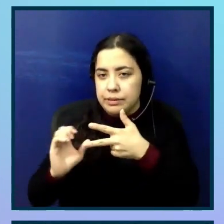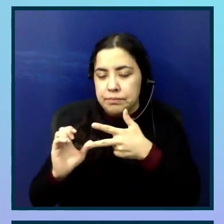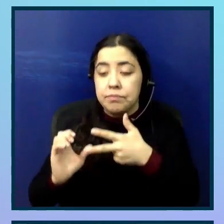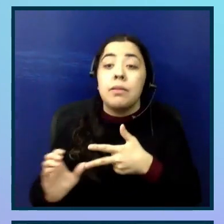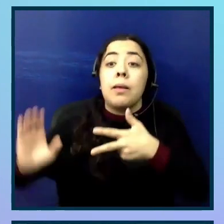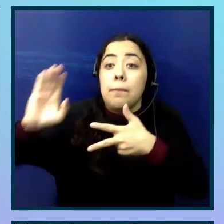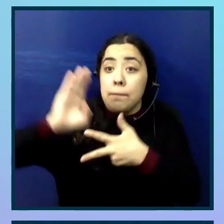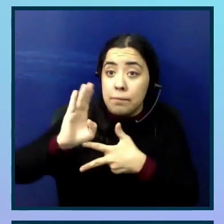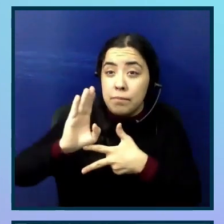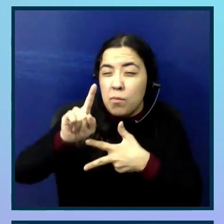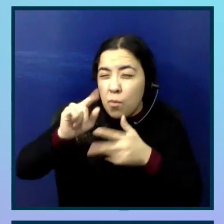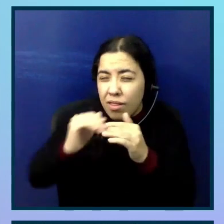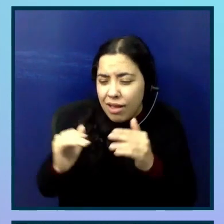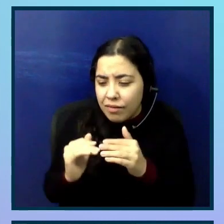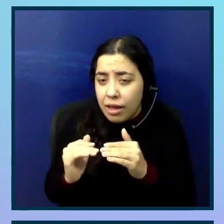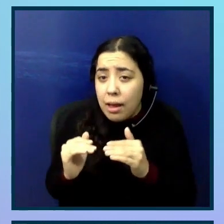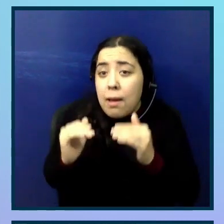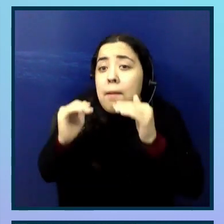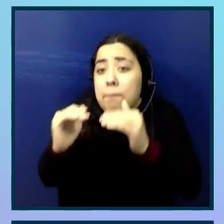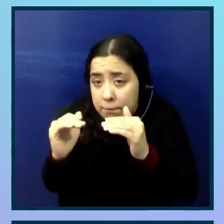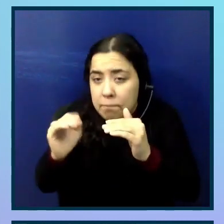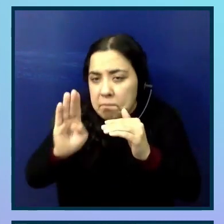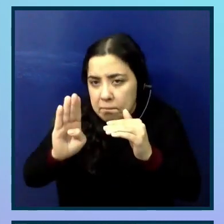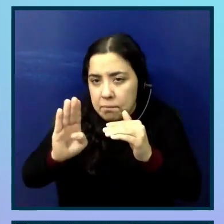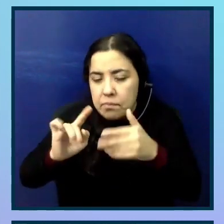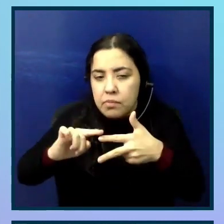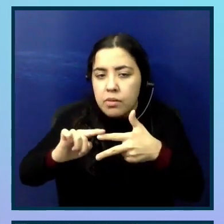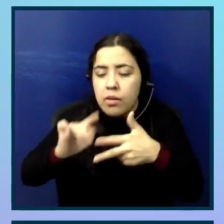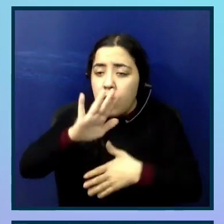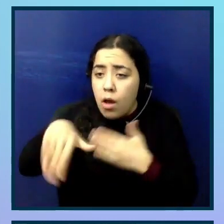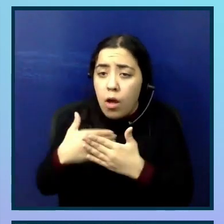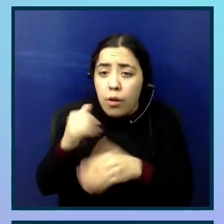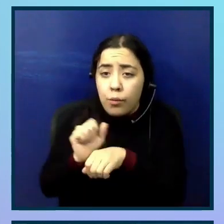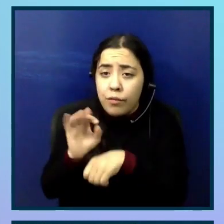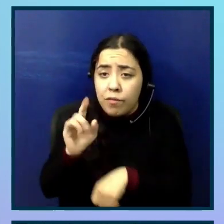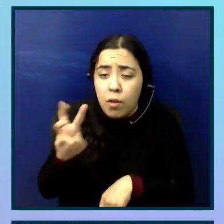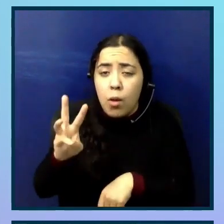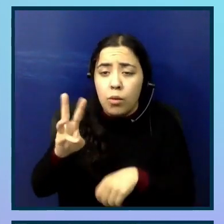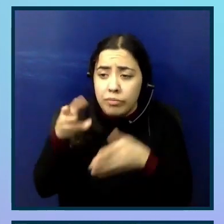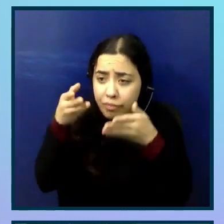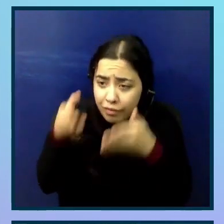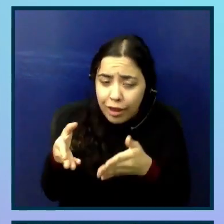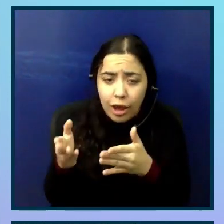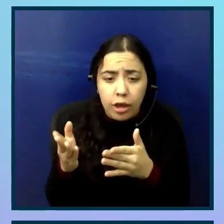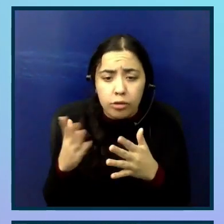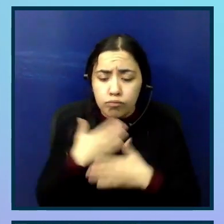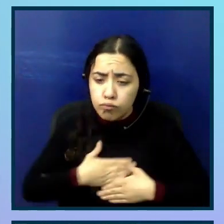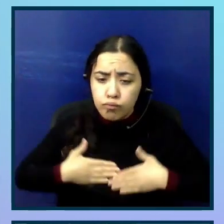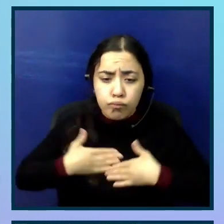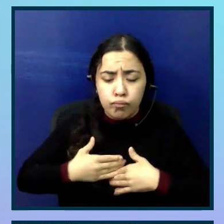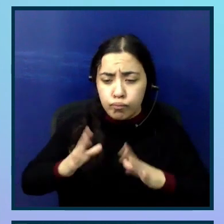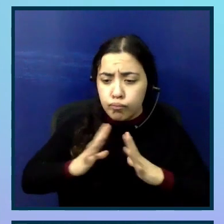that not only are all of these workflows present, but that they're delightful, they're efficient. And so it's really going above and beyond